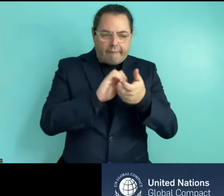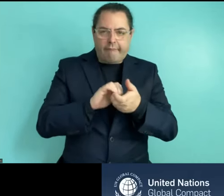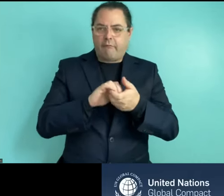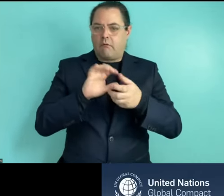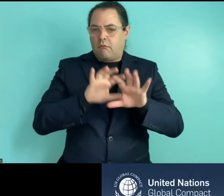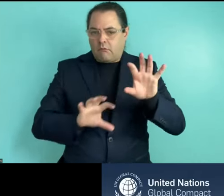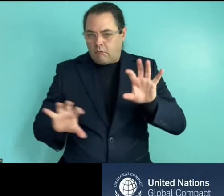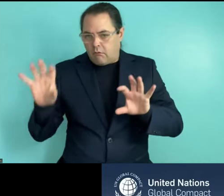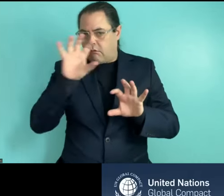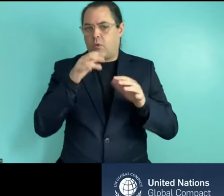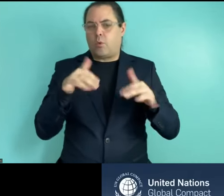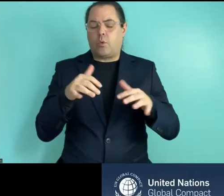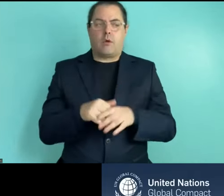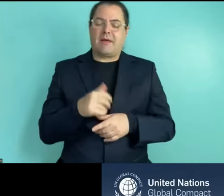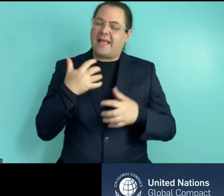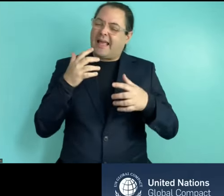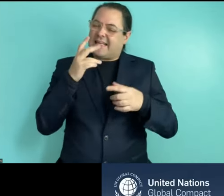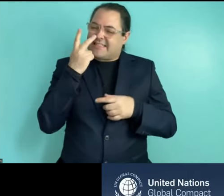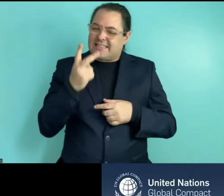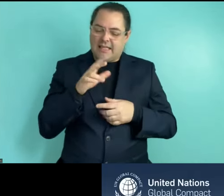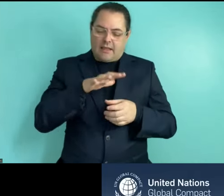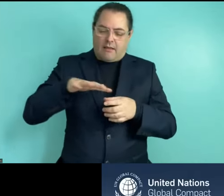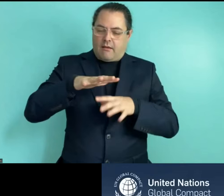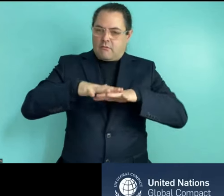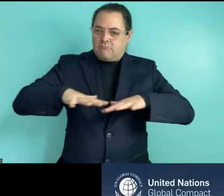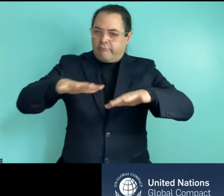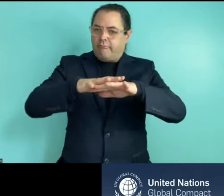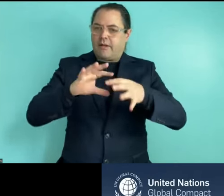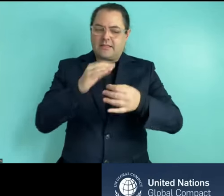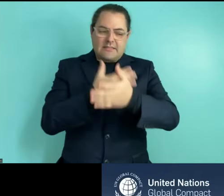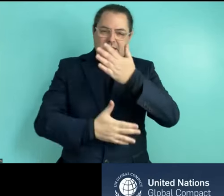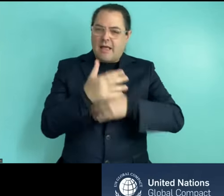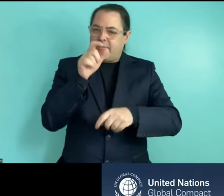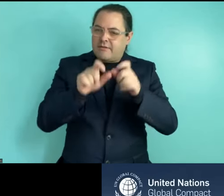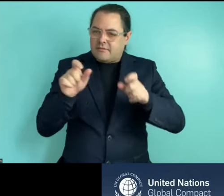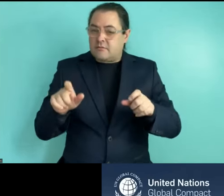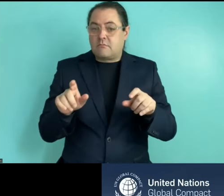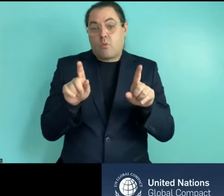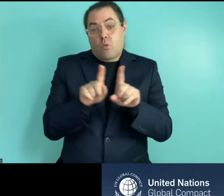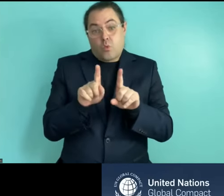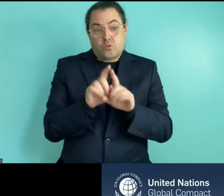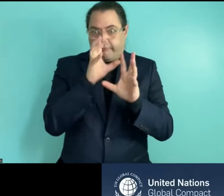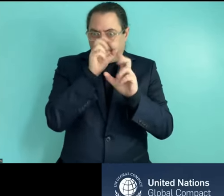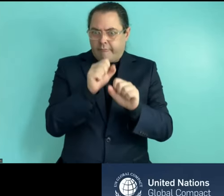Bessie and Danny trees. 15:51:32 Since you. She was at risk of Cirque de de la vie or Sunday back to the Nationals me.